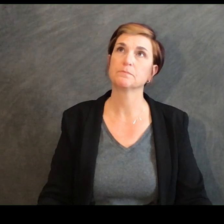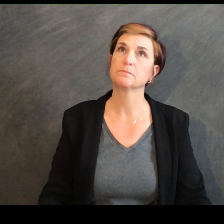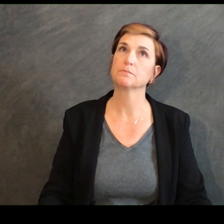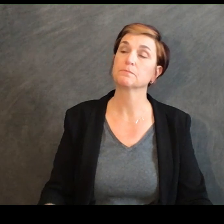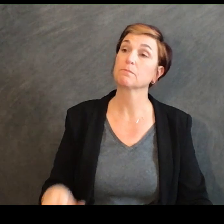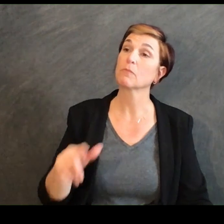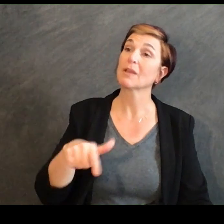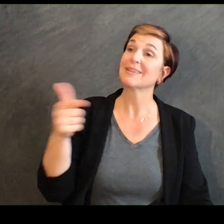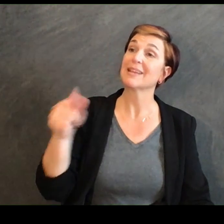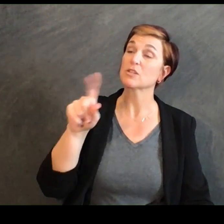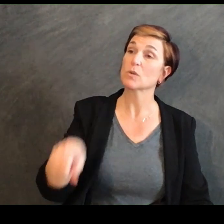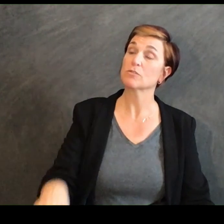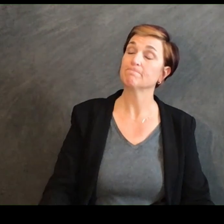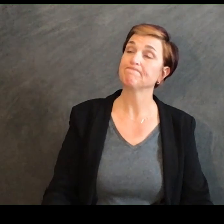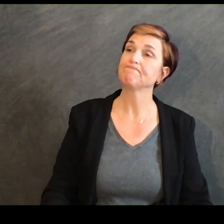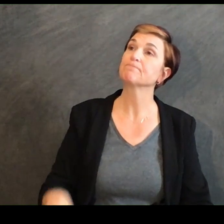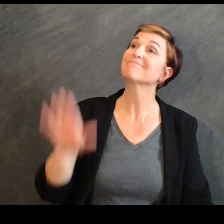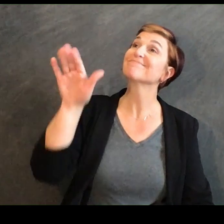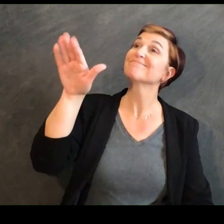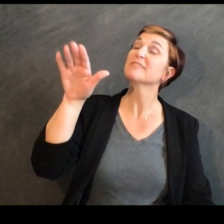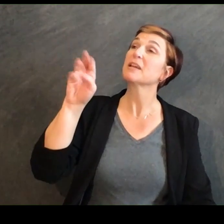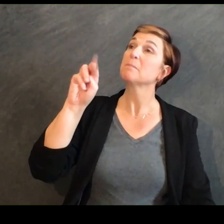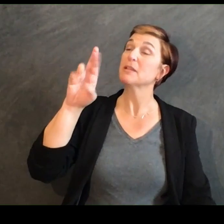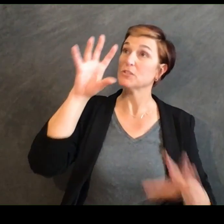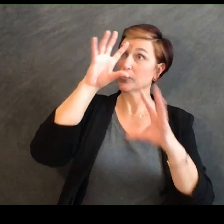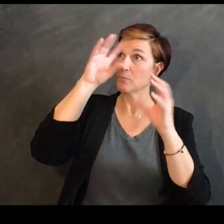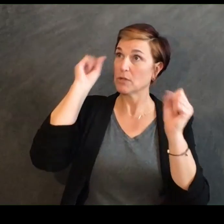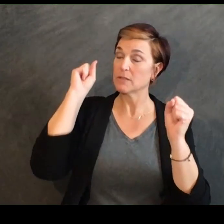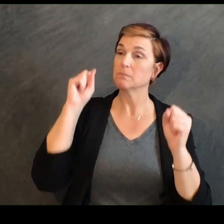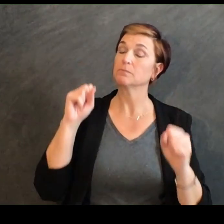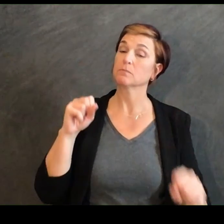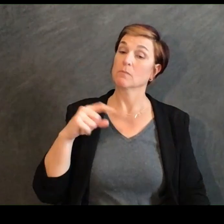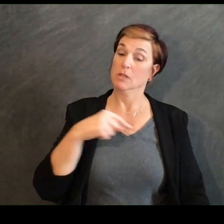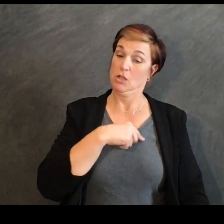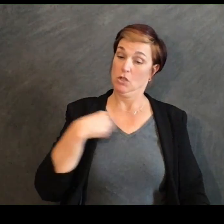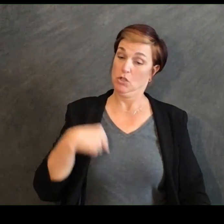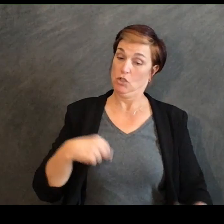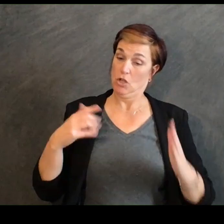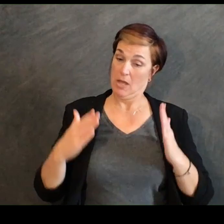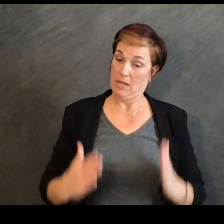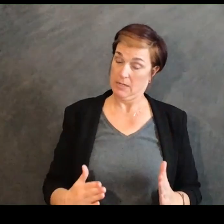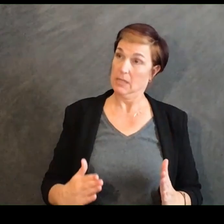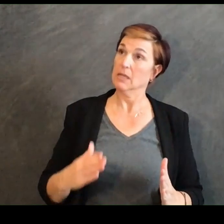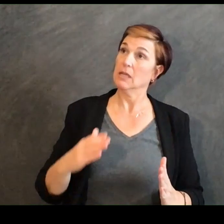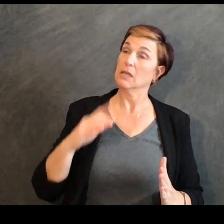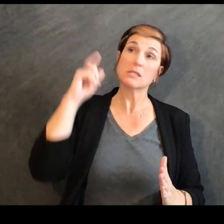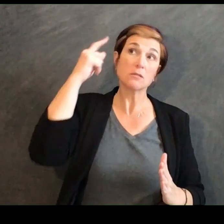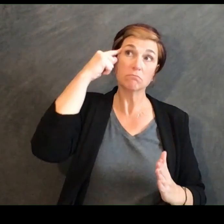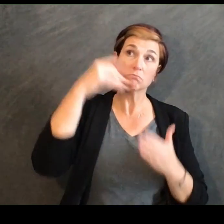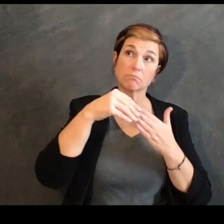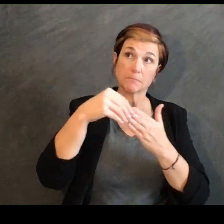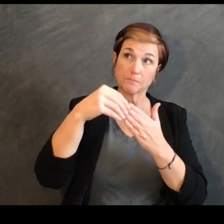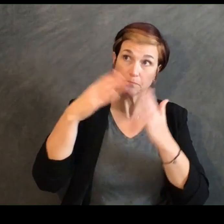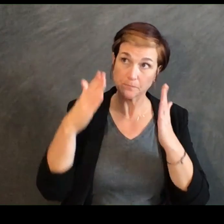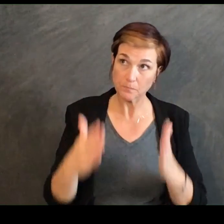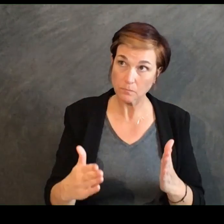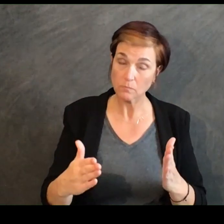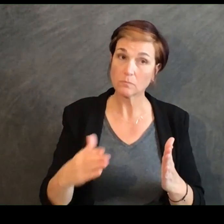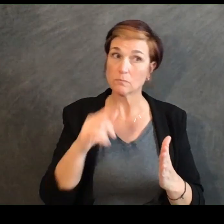mr. president the Chinese officials are expressing some tones of discontent with